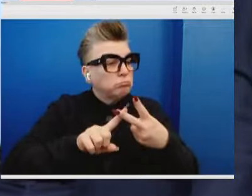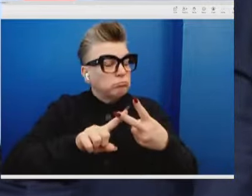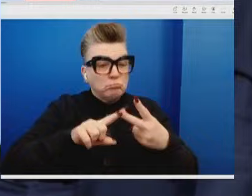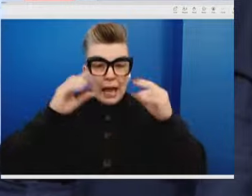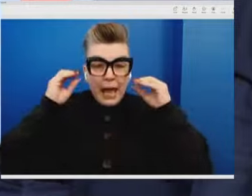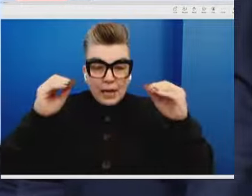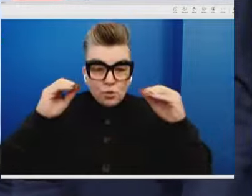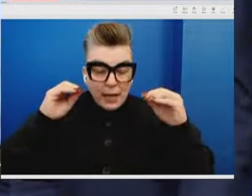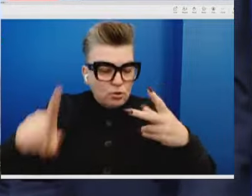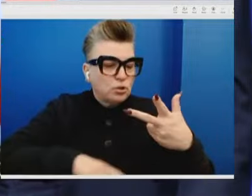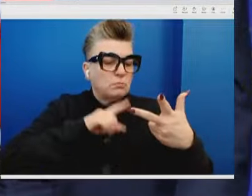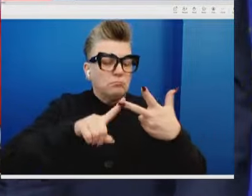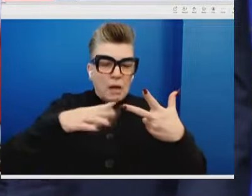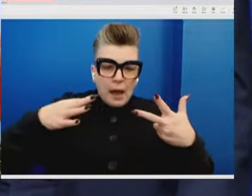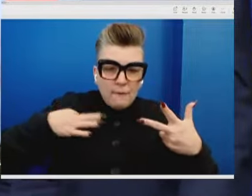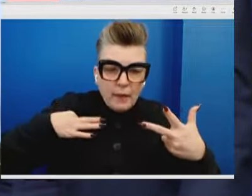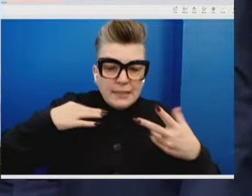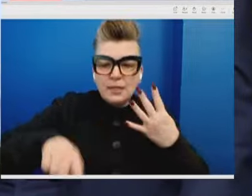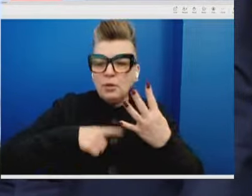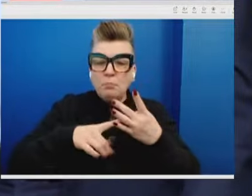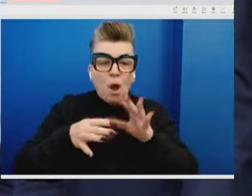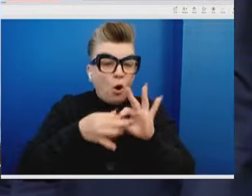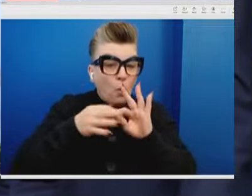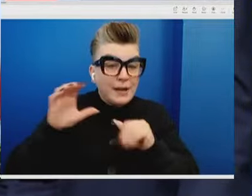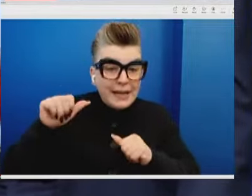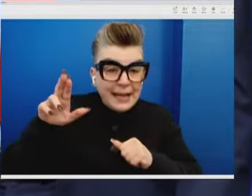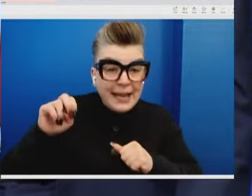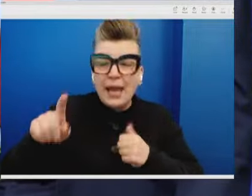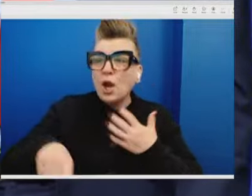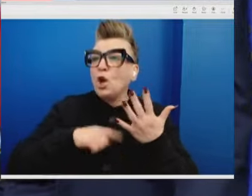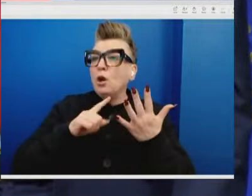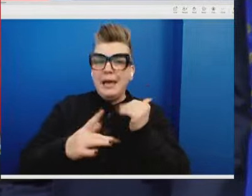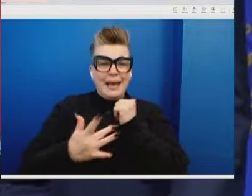care better in the community using technology first? And using data-first approaches as